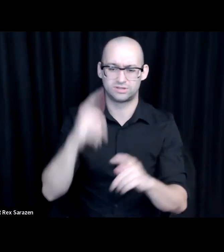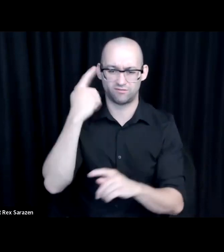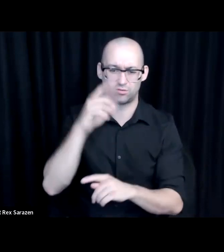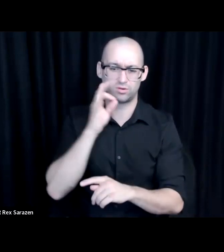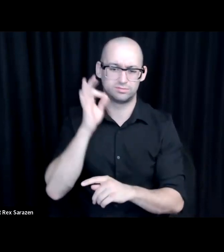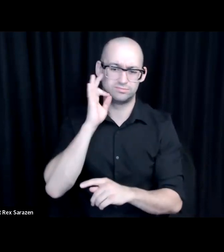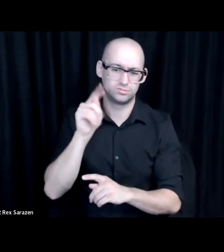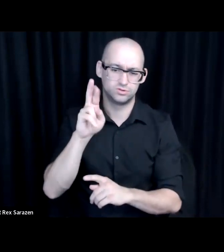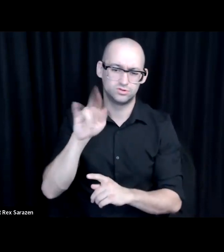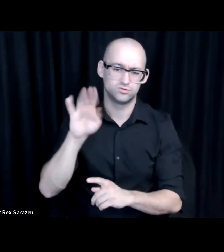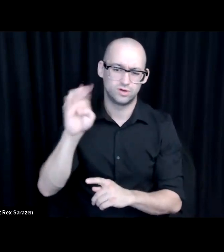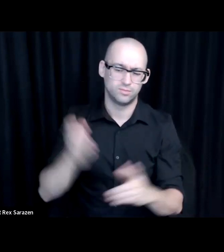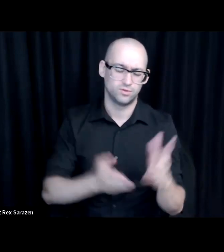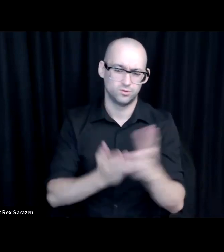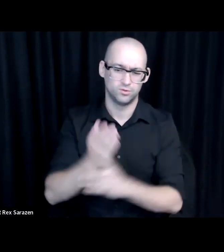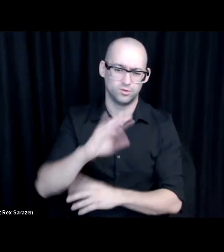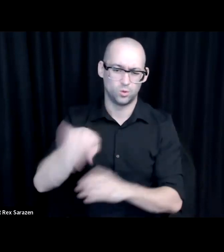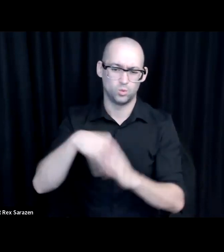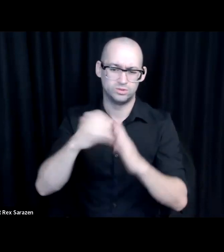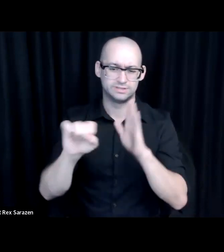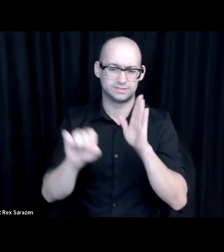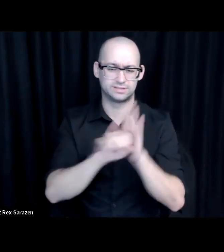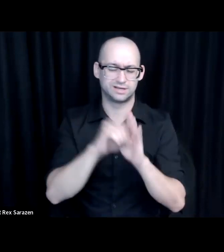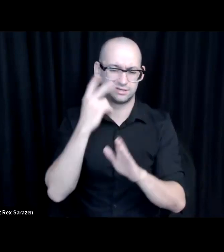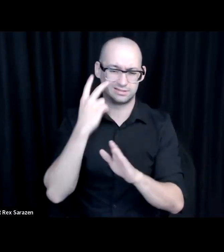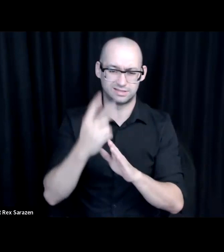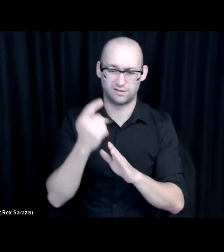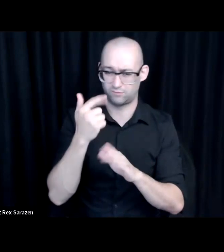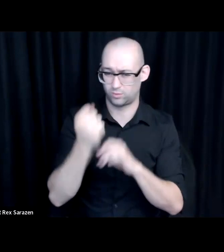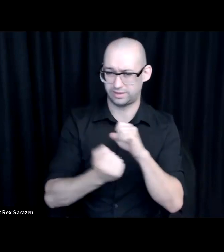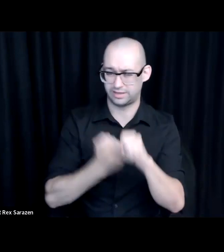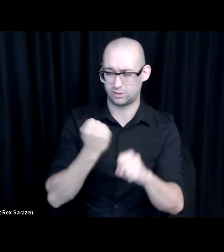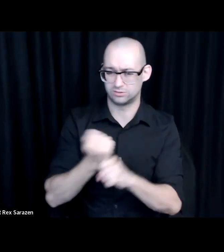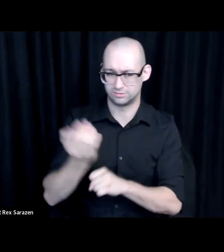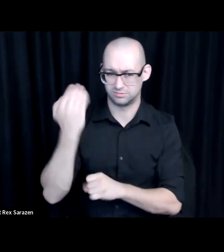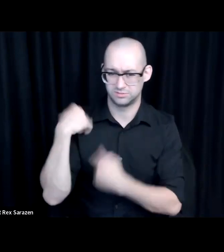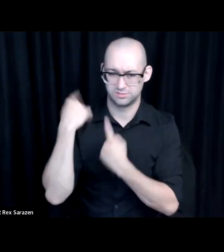We saw over the course of the last 2 years, and particularly during the COVID-19 pandemic, where